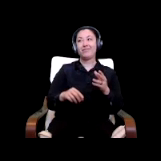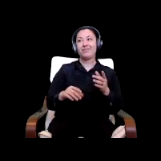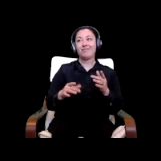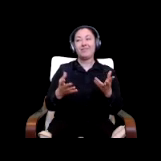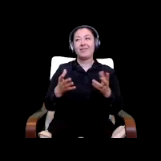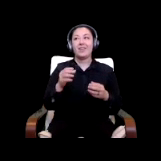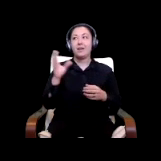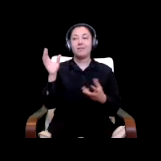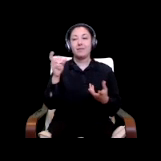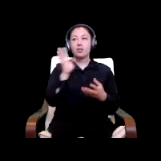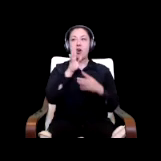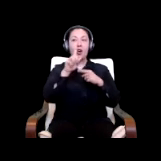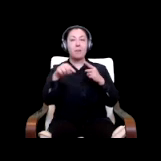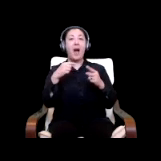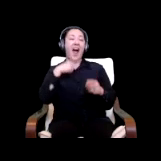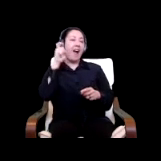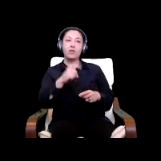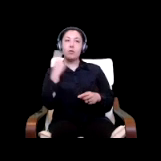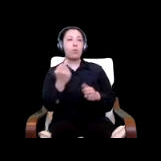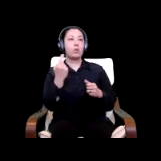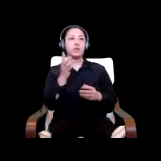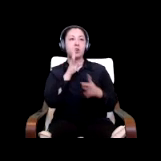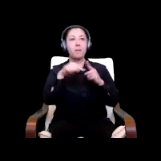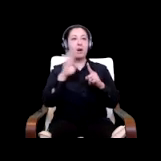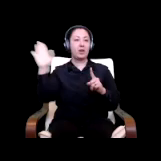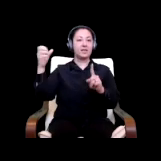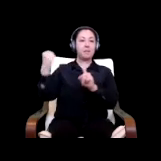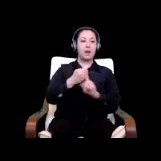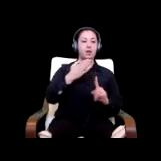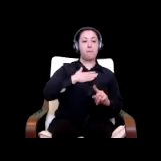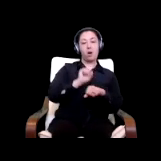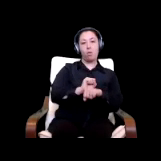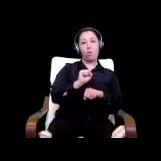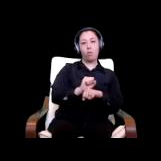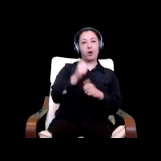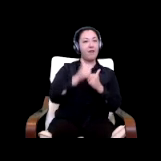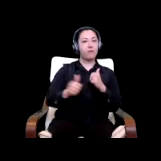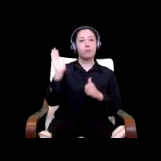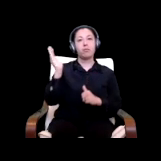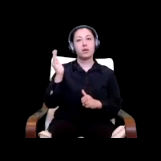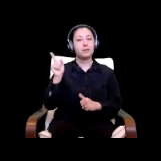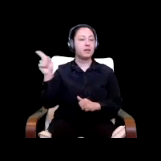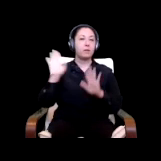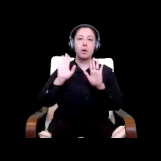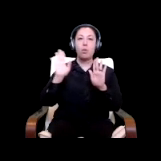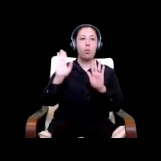his impact on my career. He has been really great advisor and got me interested in CHARGE